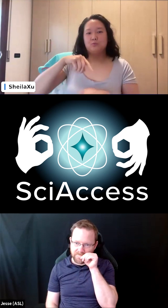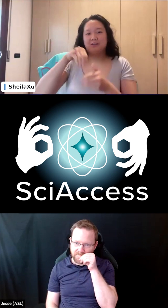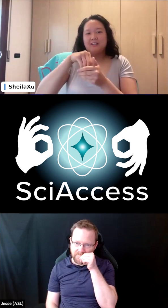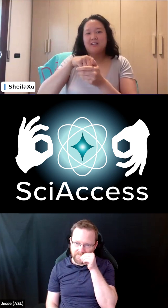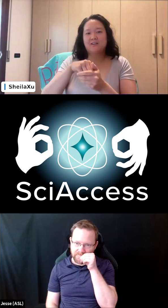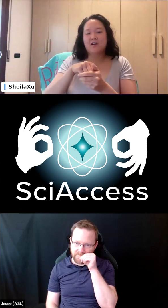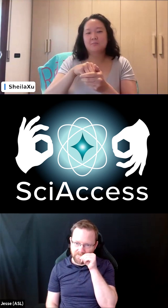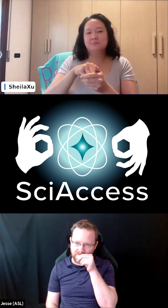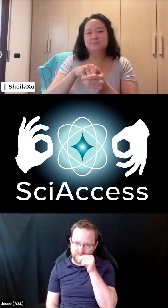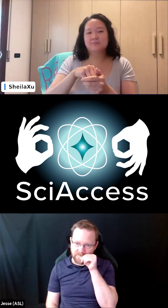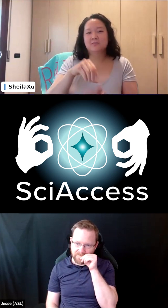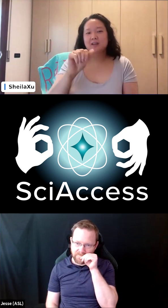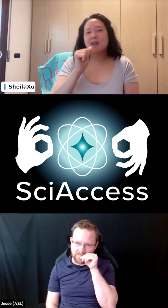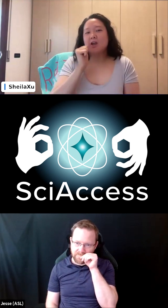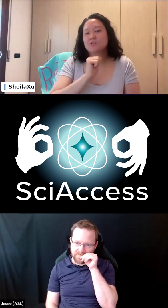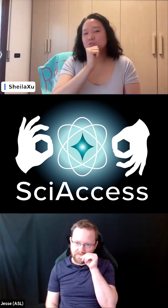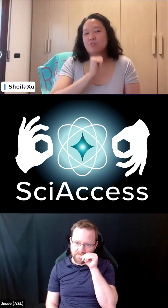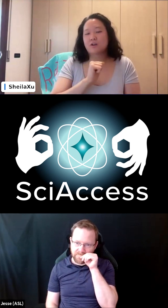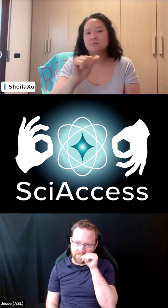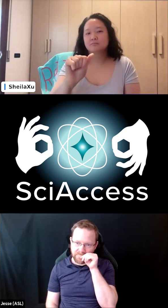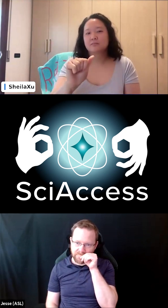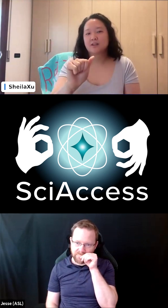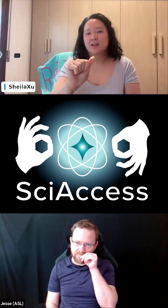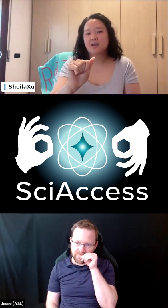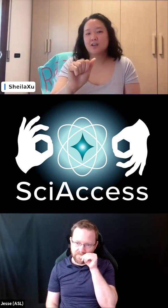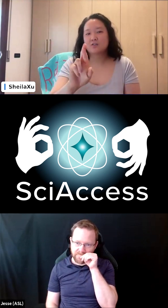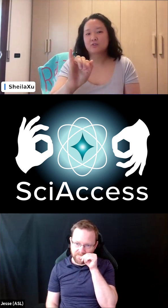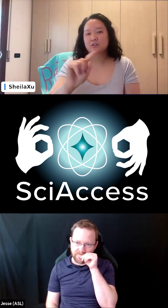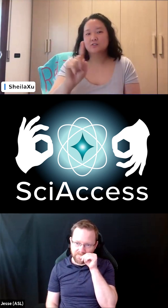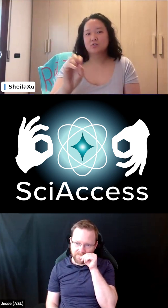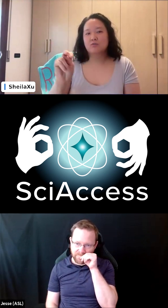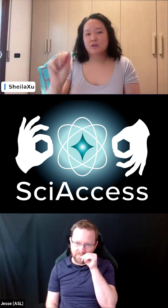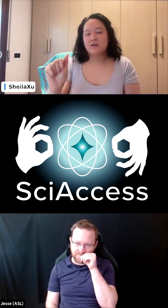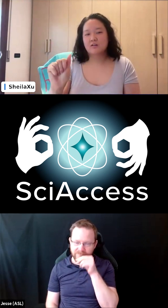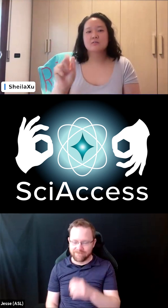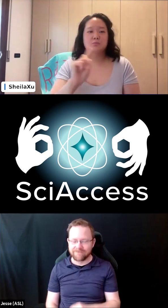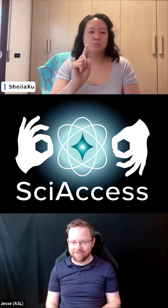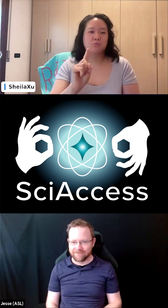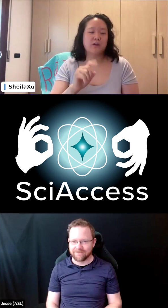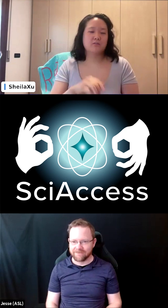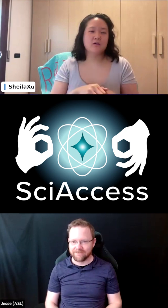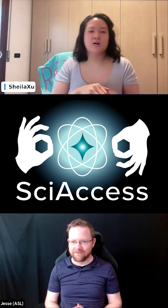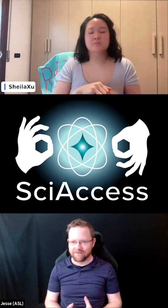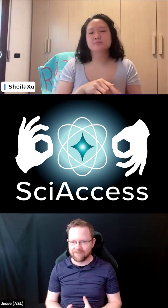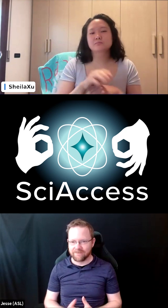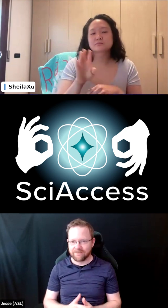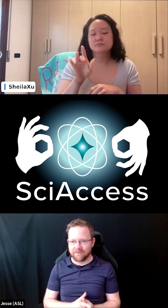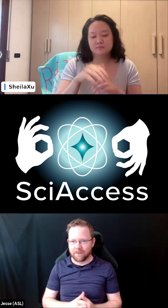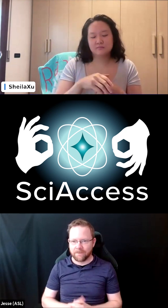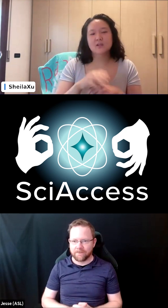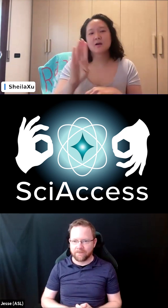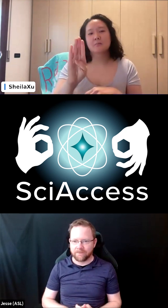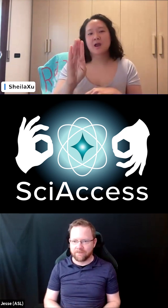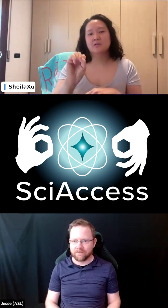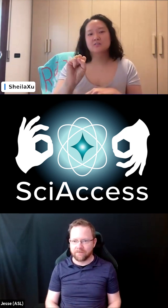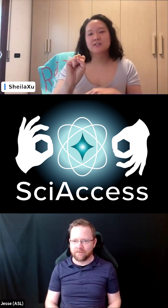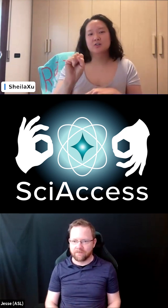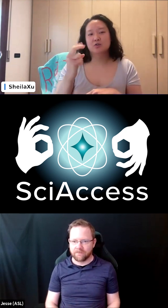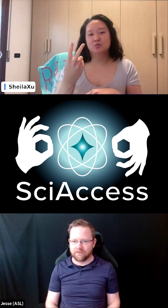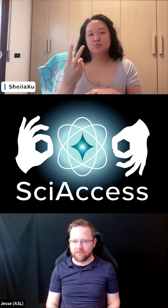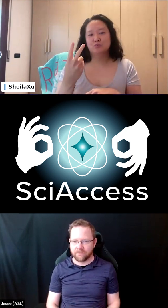And Arizona is where biosphere two is located.